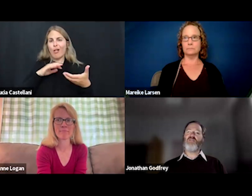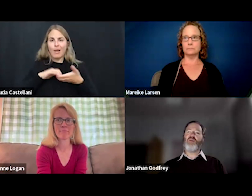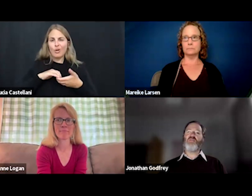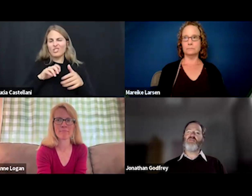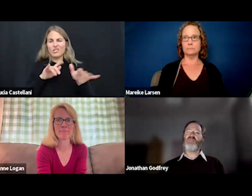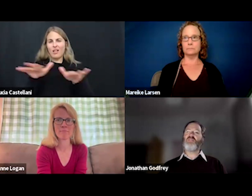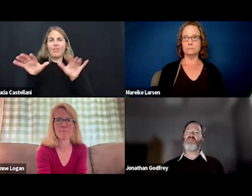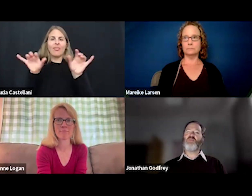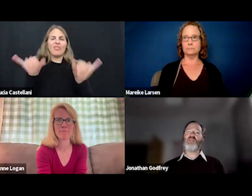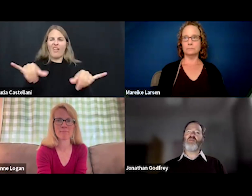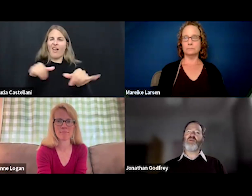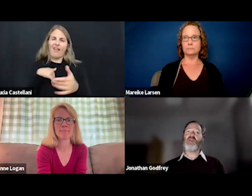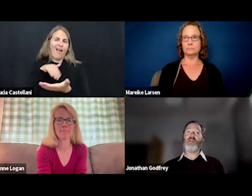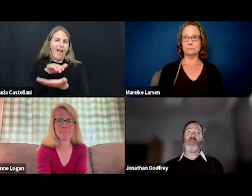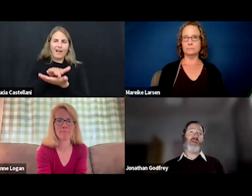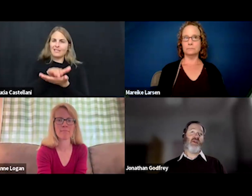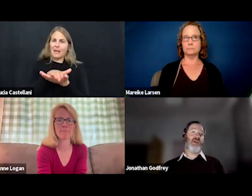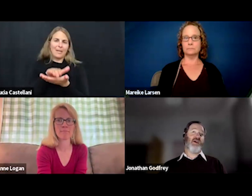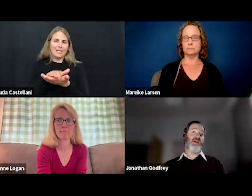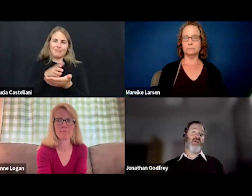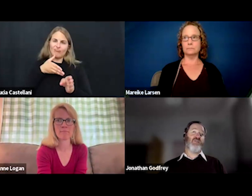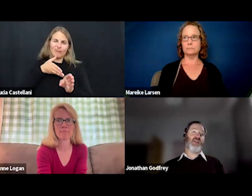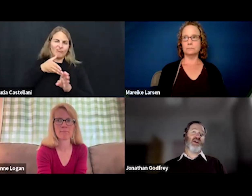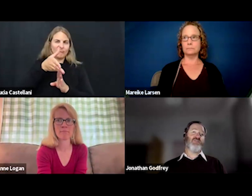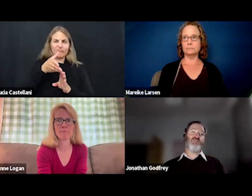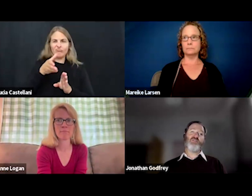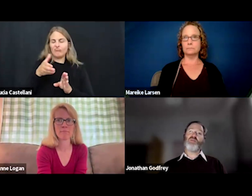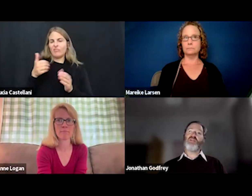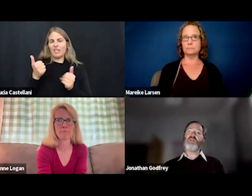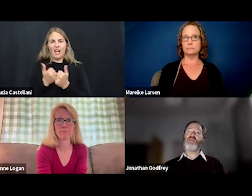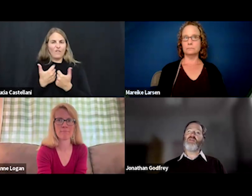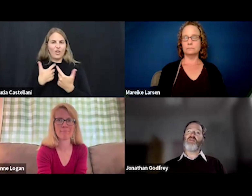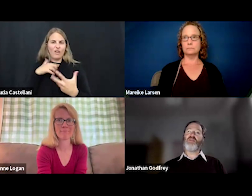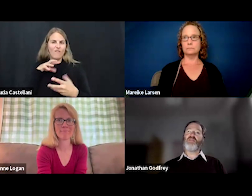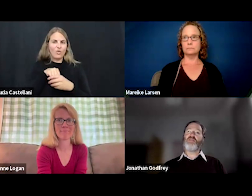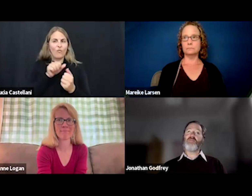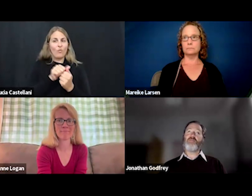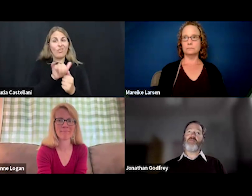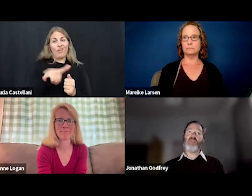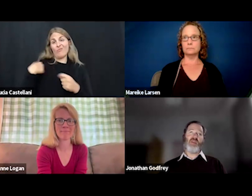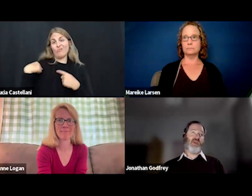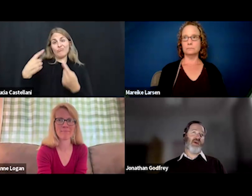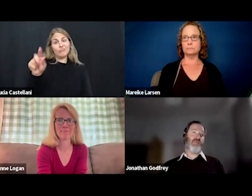supposed to be doing over the last 20-odd years.